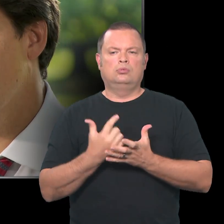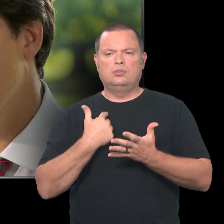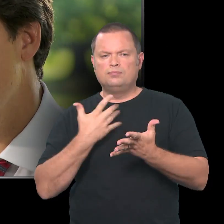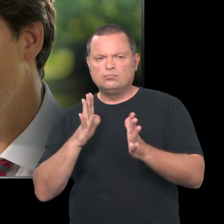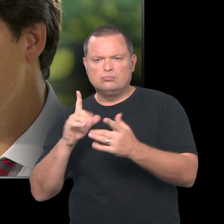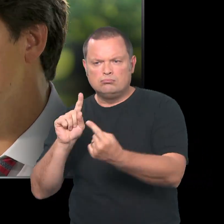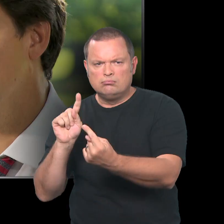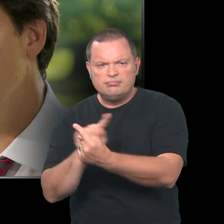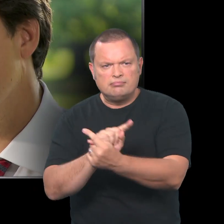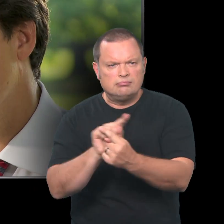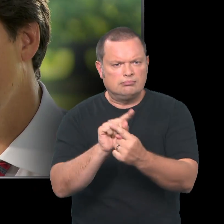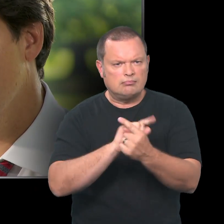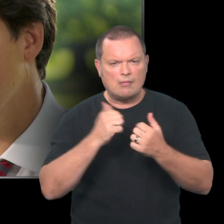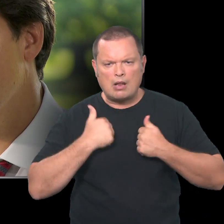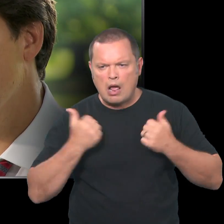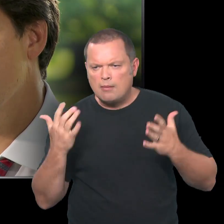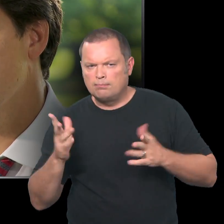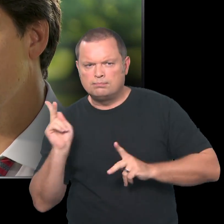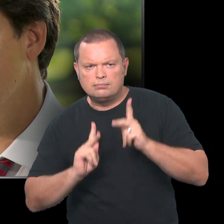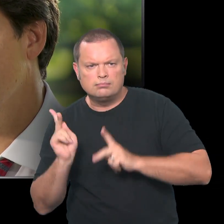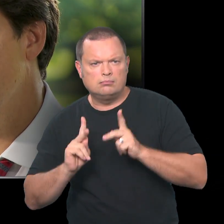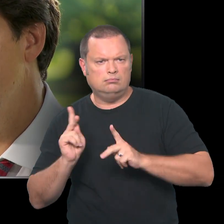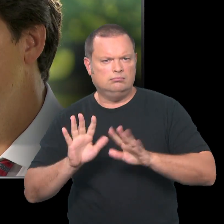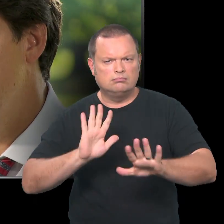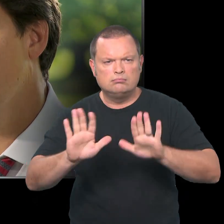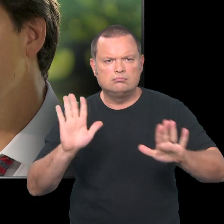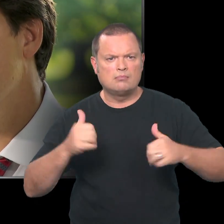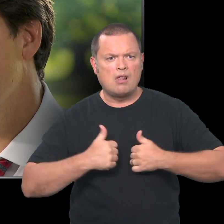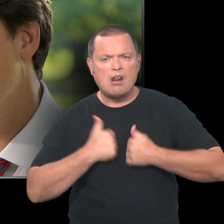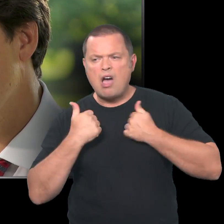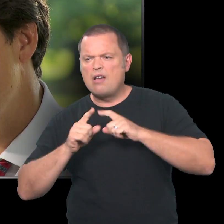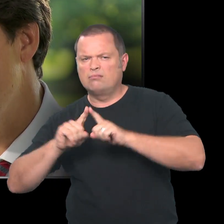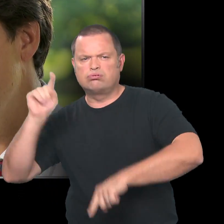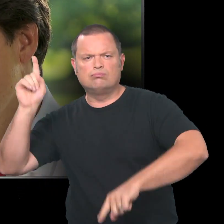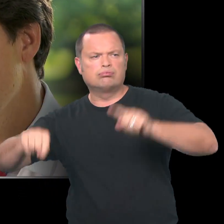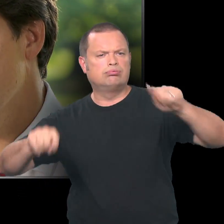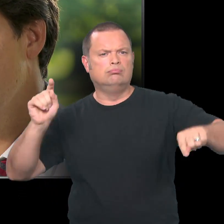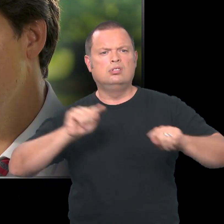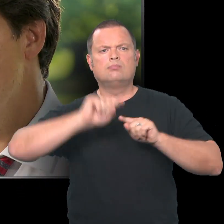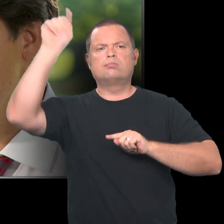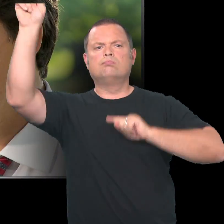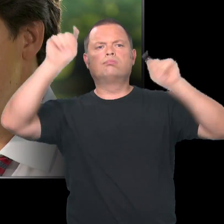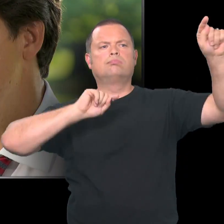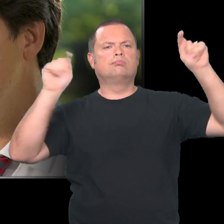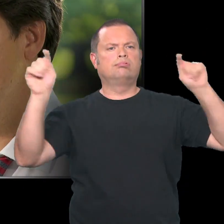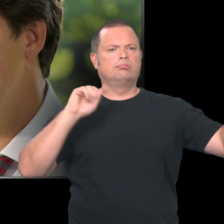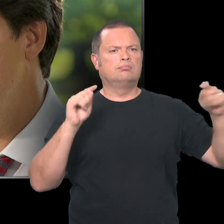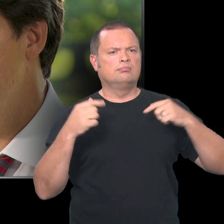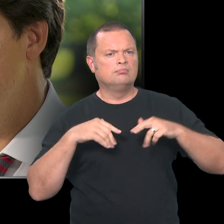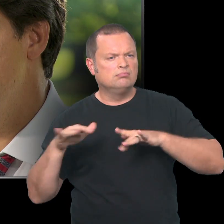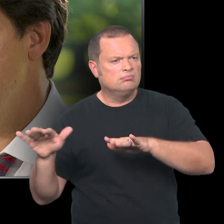but I have had the opportunity to meet with Canadians, to get to know them. To live in all different parts of this country.